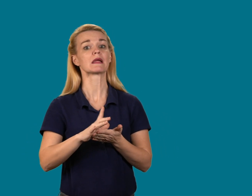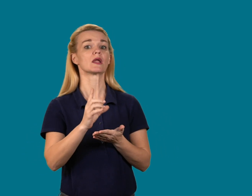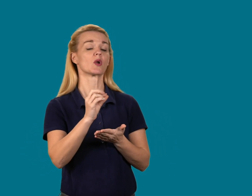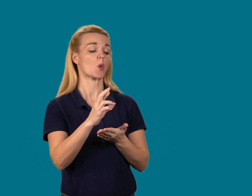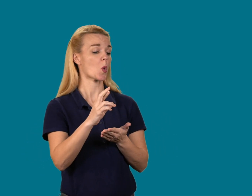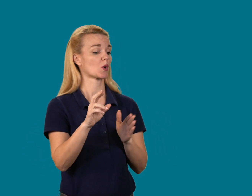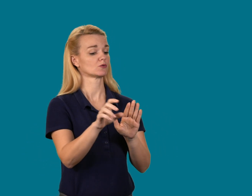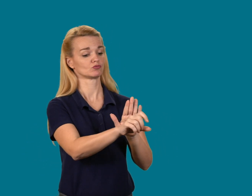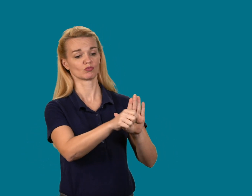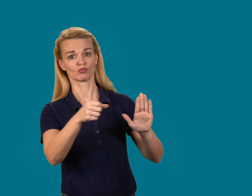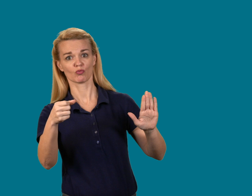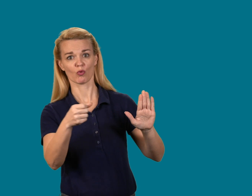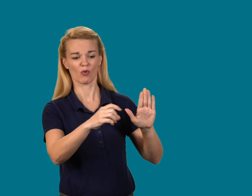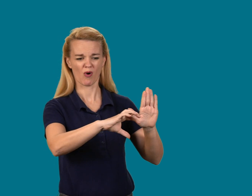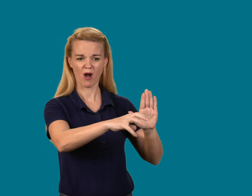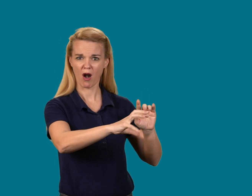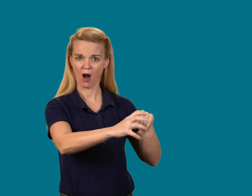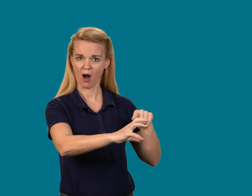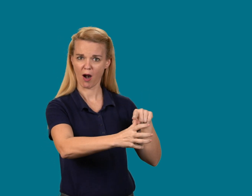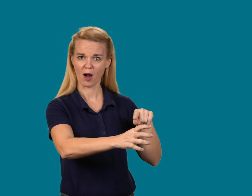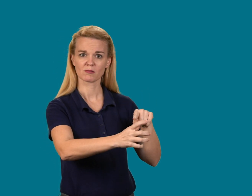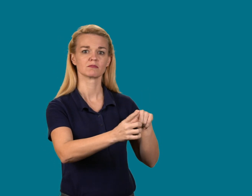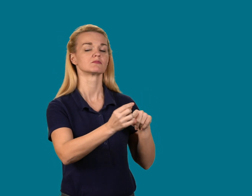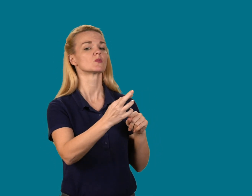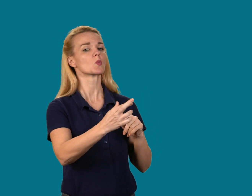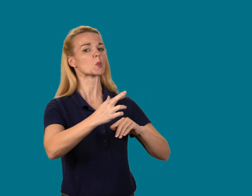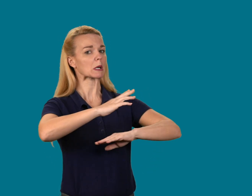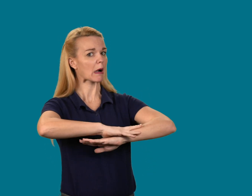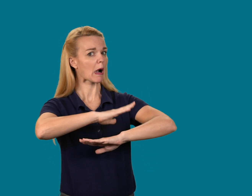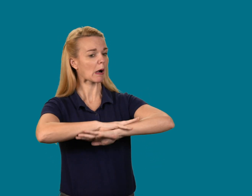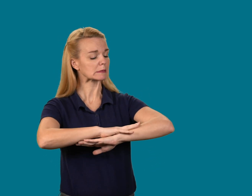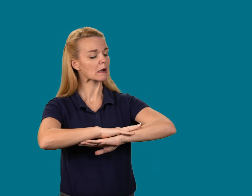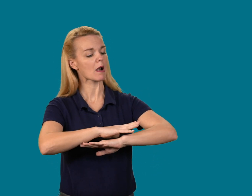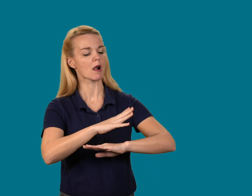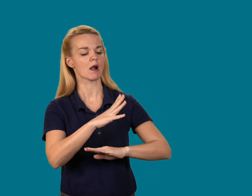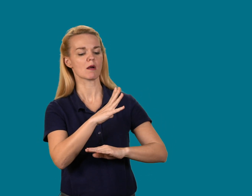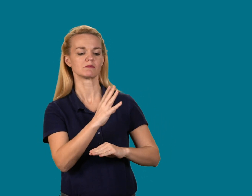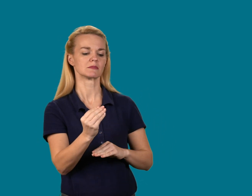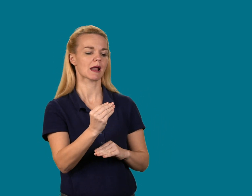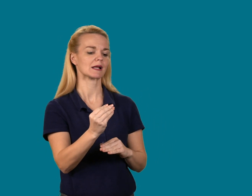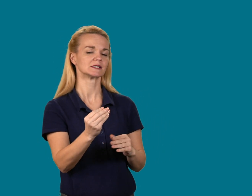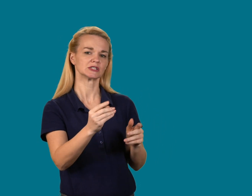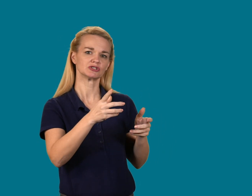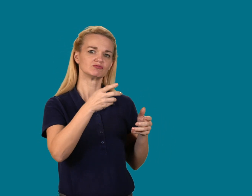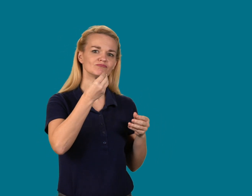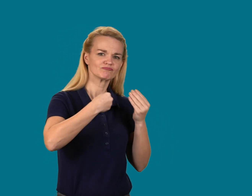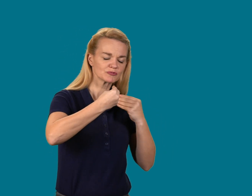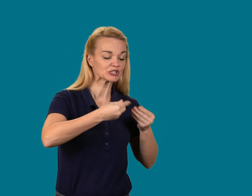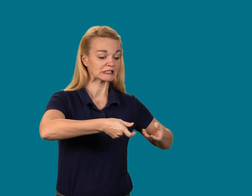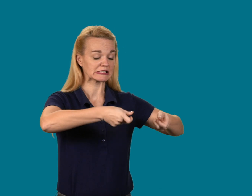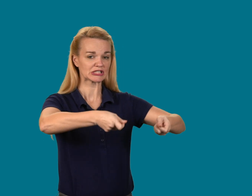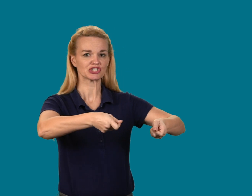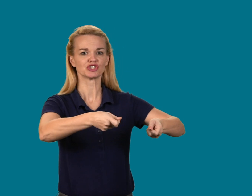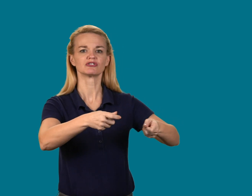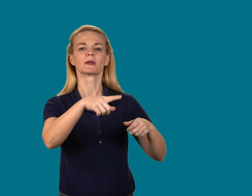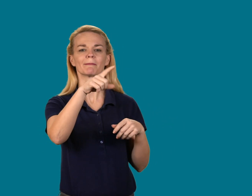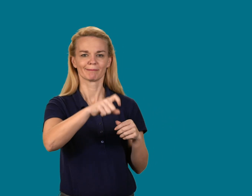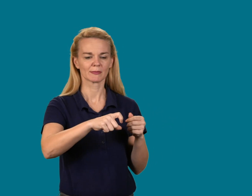cleaning shared surfaces like doorknobs and countertops, and washing dishes;